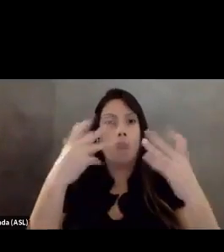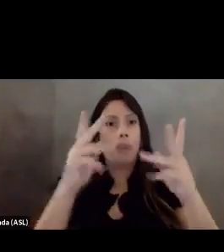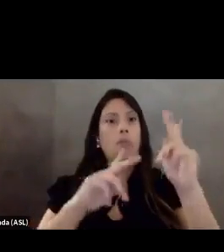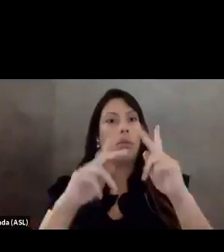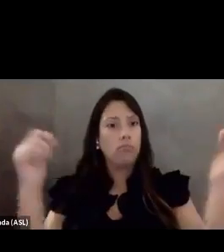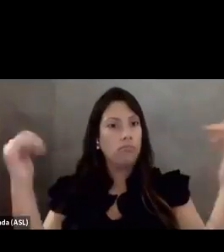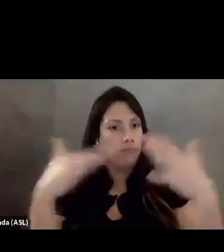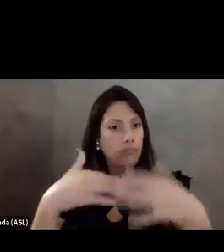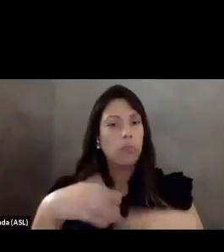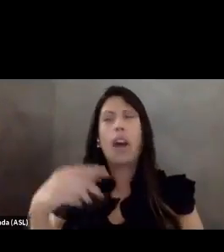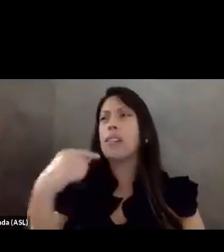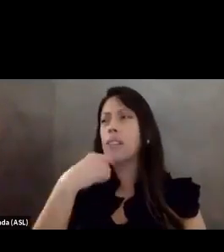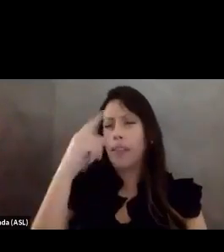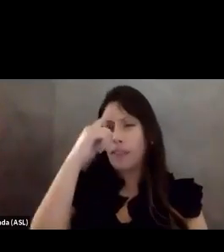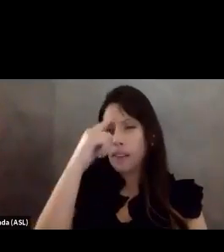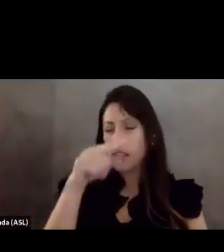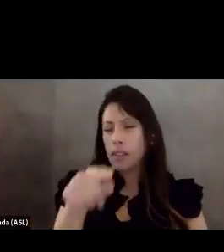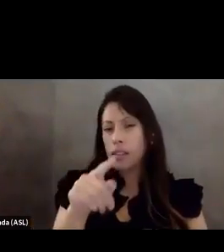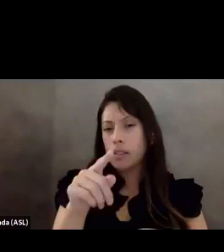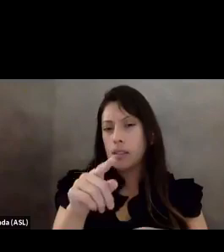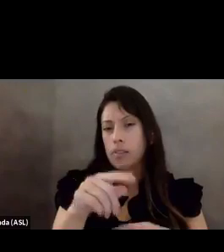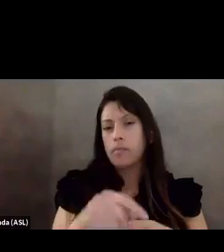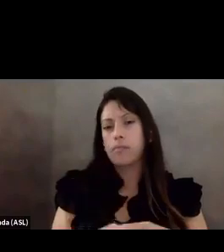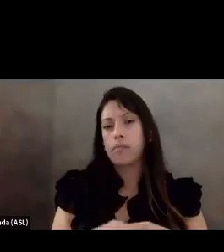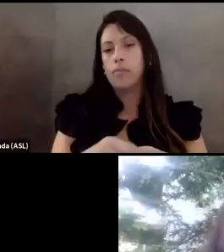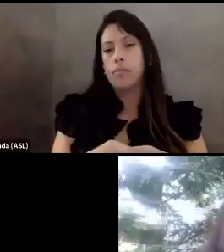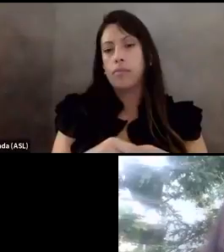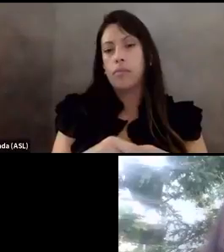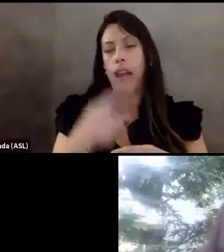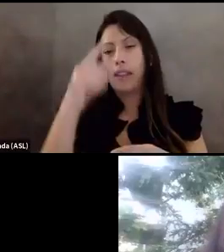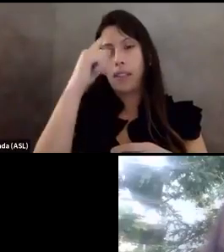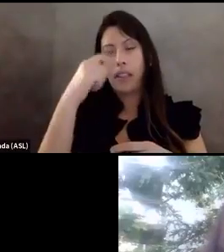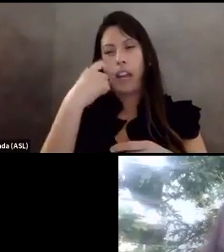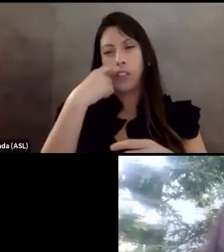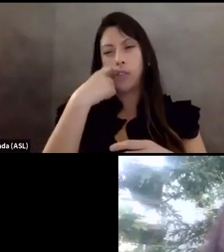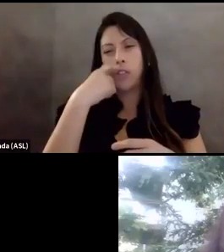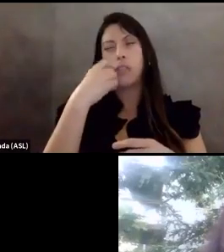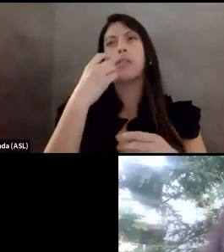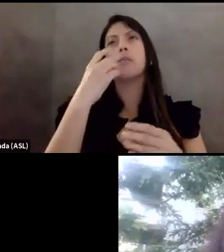think, referred to some of those numbers in a previous press press briefing.